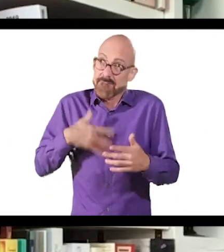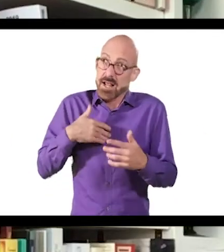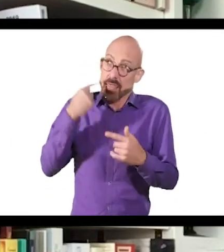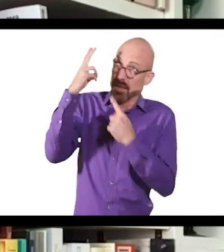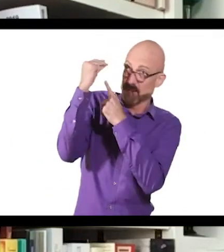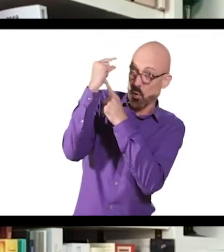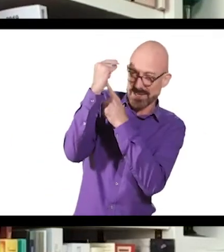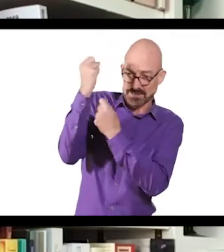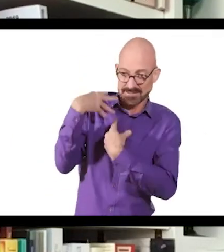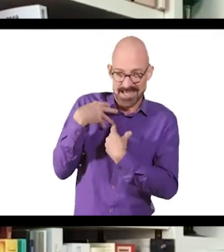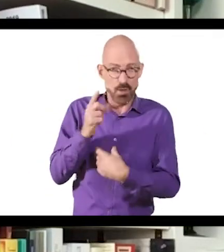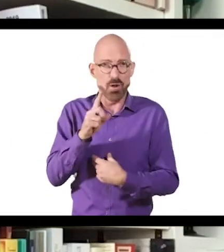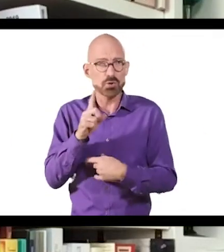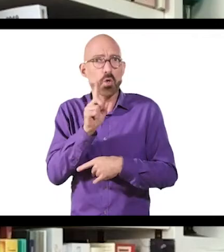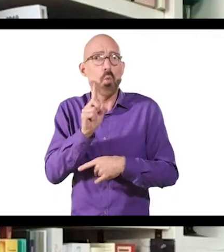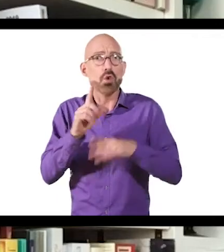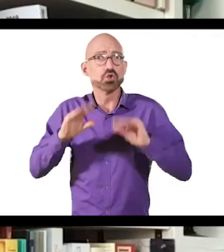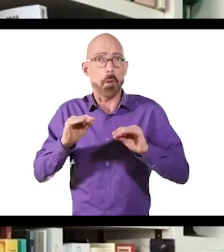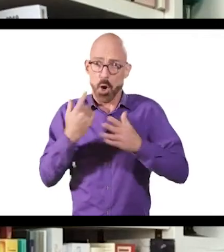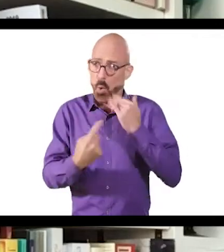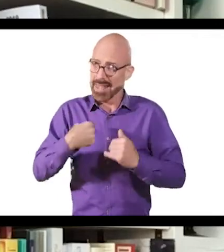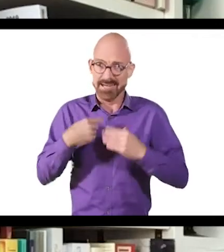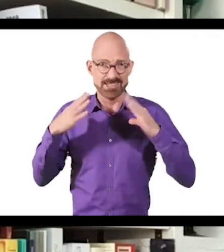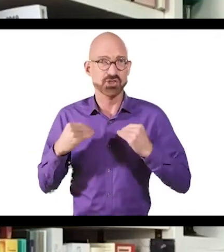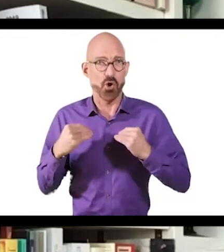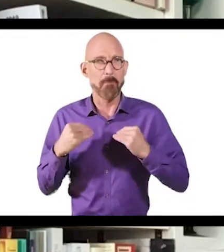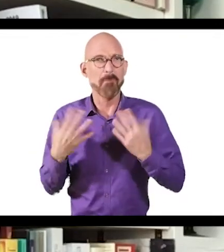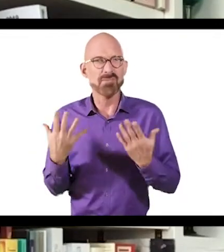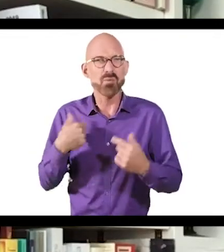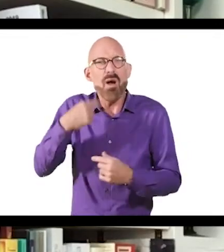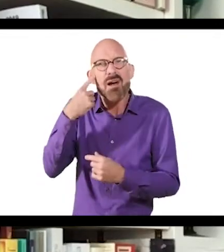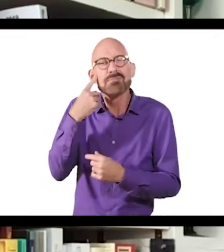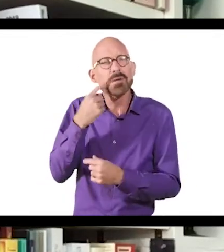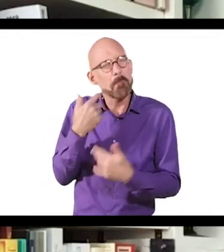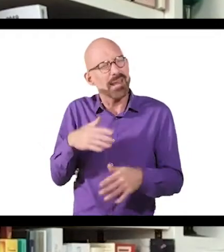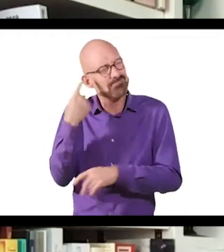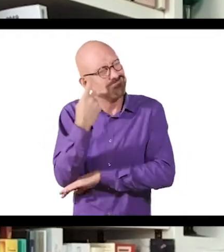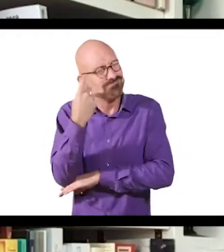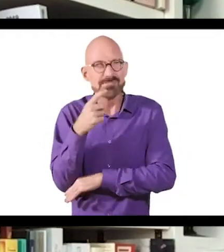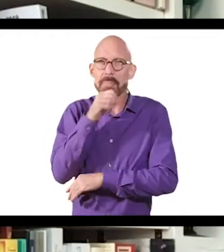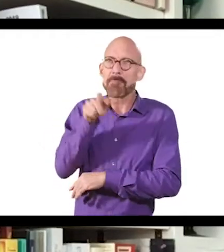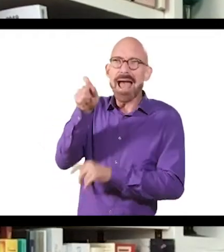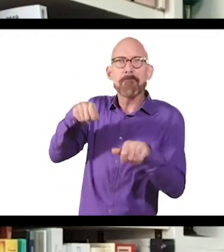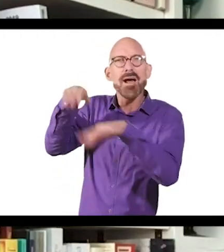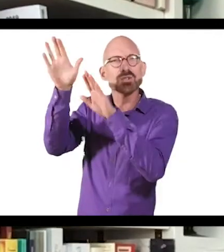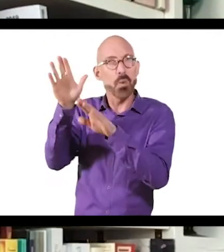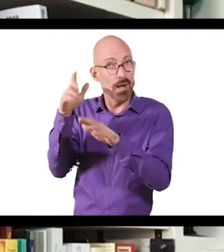I sometimes think of him and "Mm, I wonder what happened to him." Hopefully he found, he went to heaven and found his wife, that was what he really wanted.